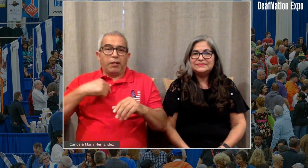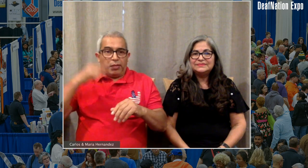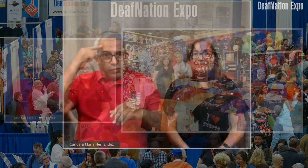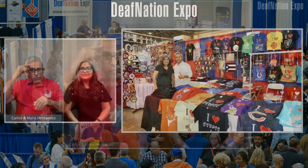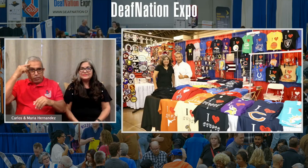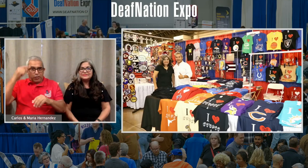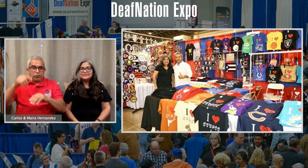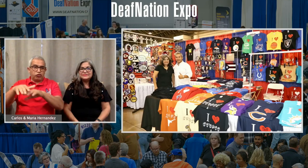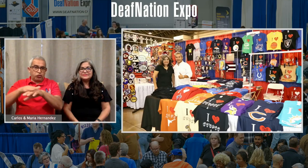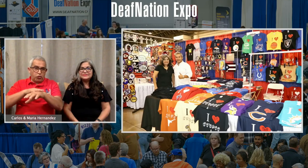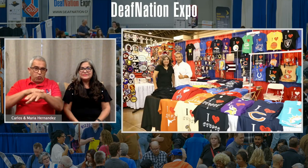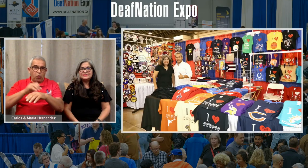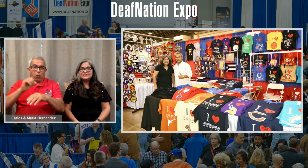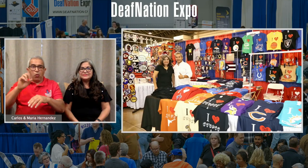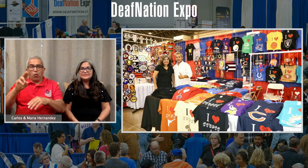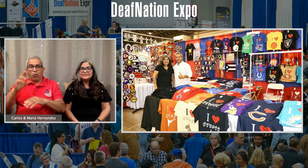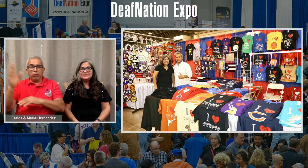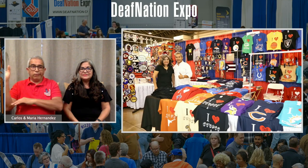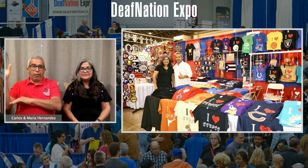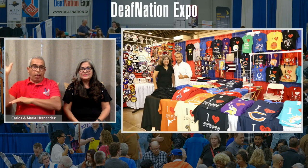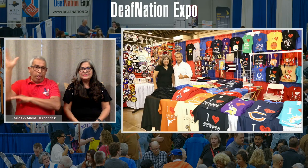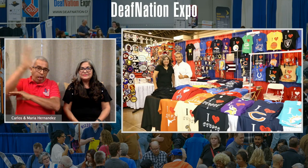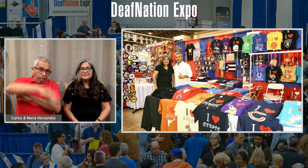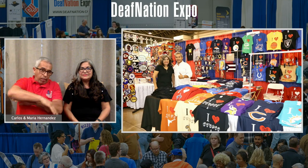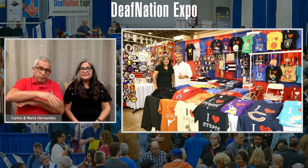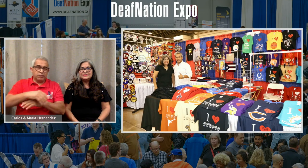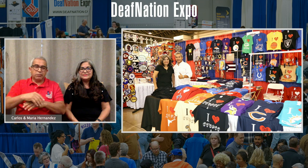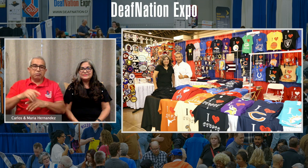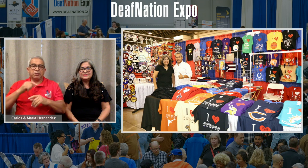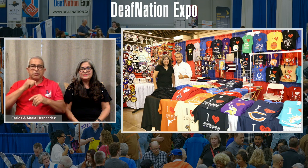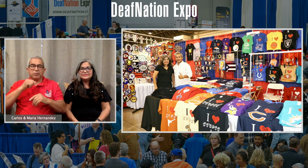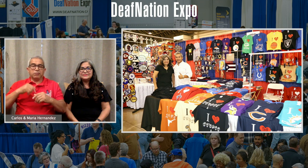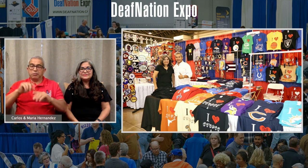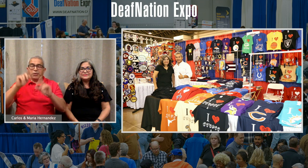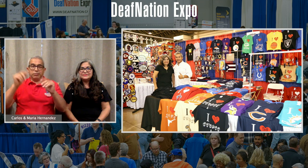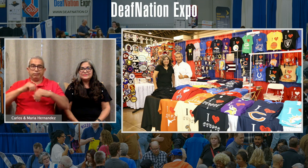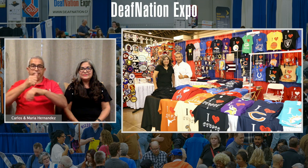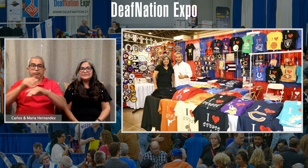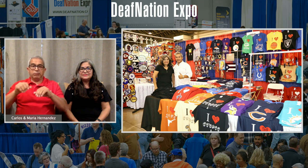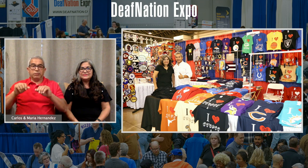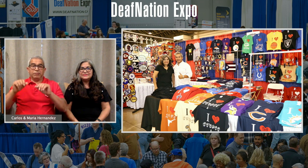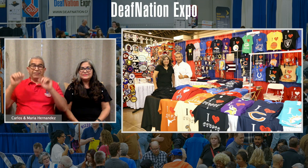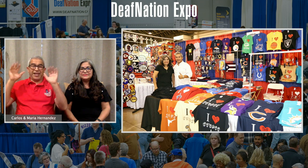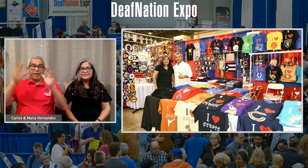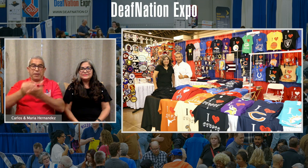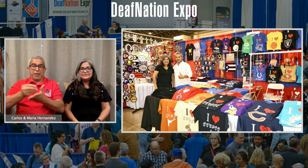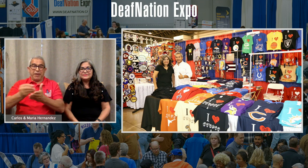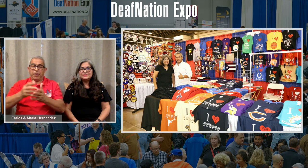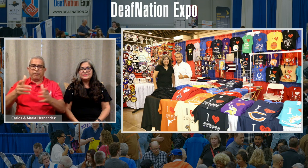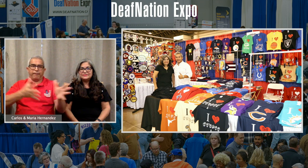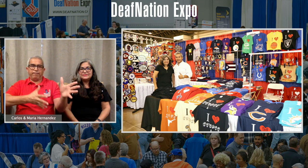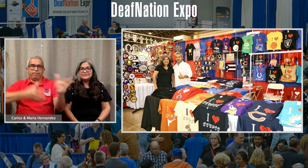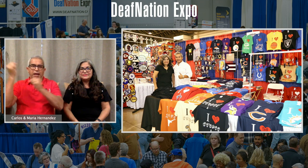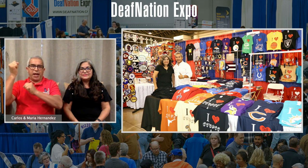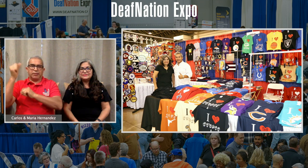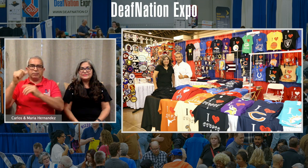I thought it would be slow or take all day. But I set up, and people bought them fast.